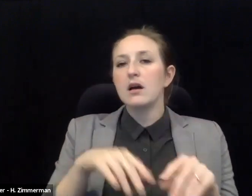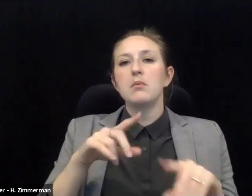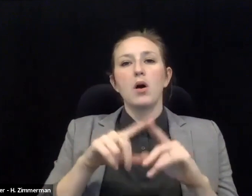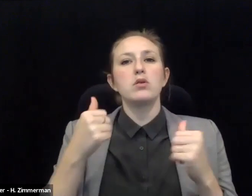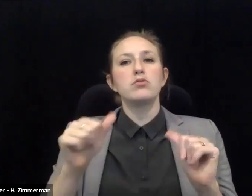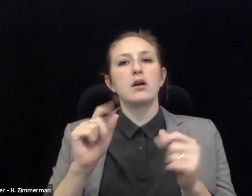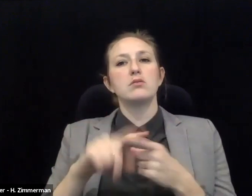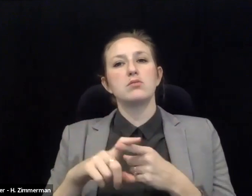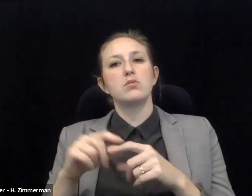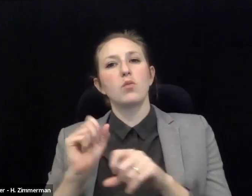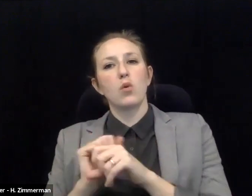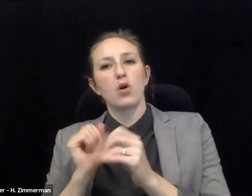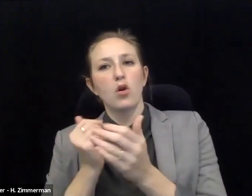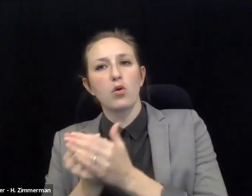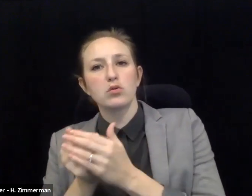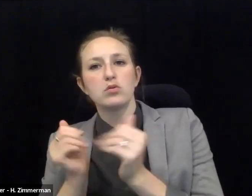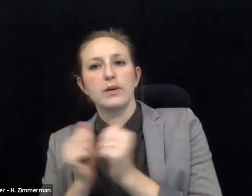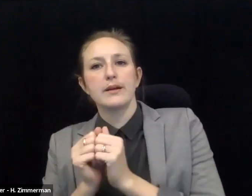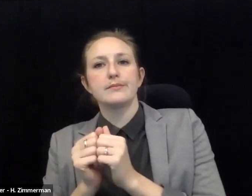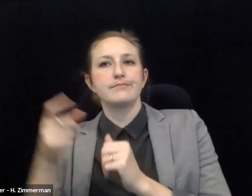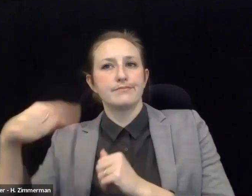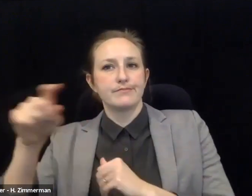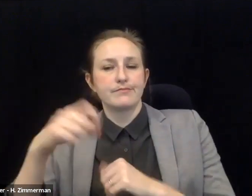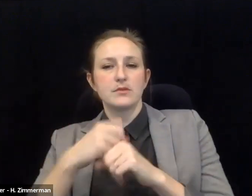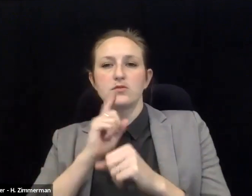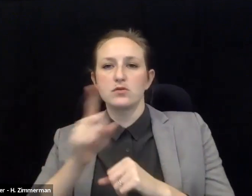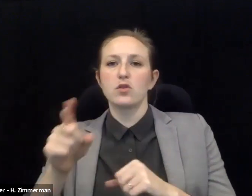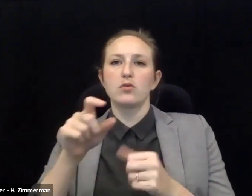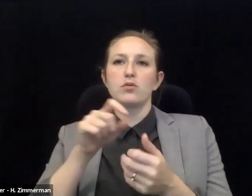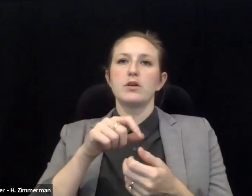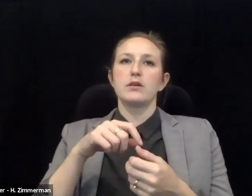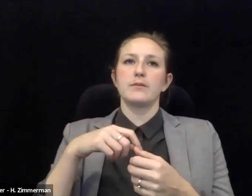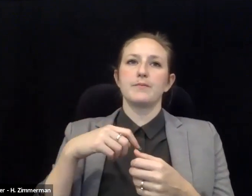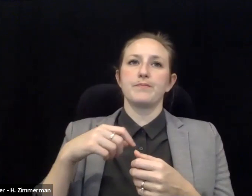I work closely with them to ensure that we were providing them support them different